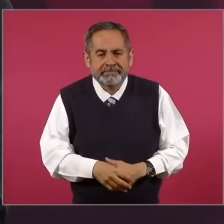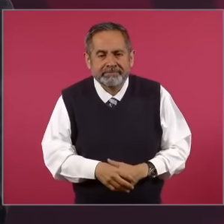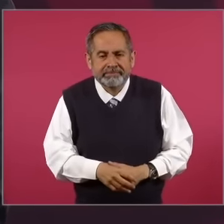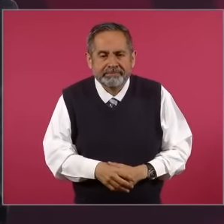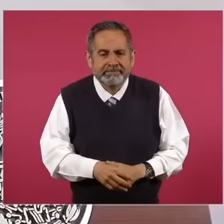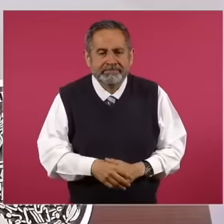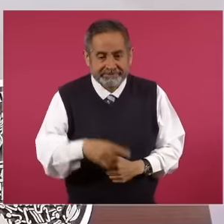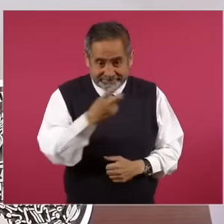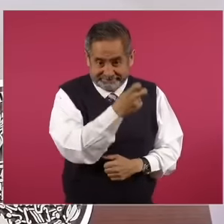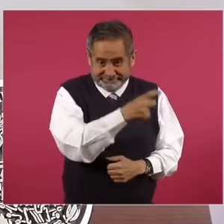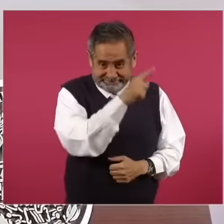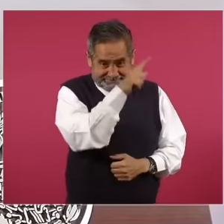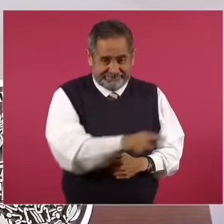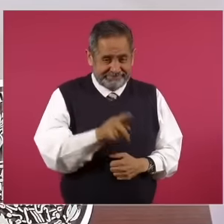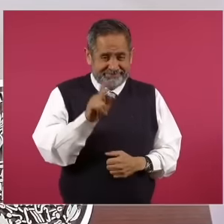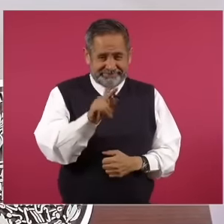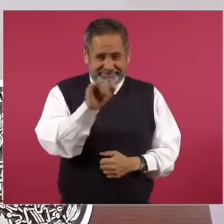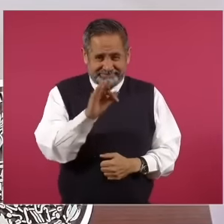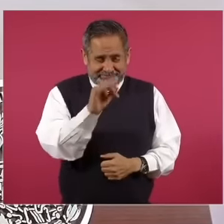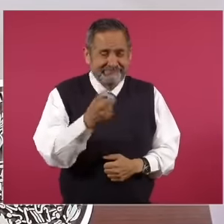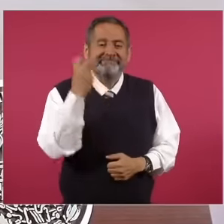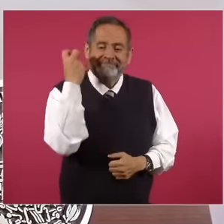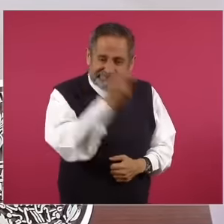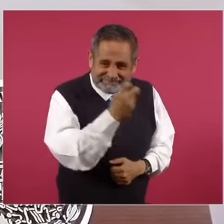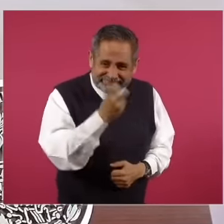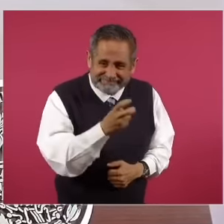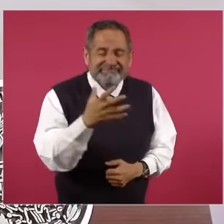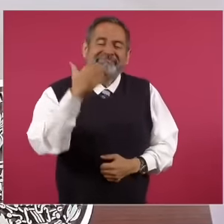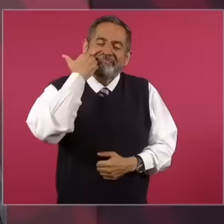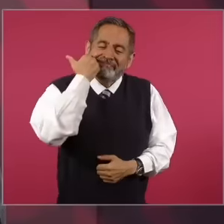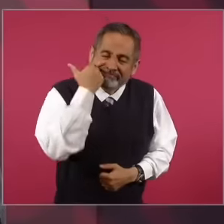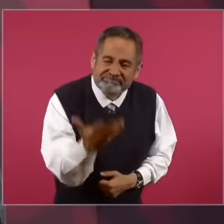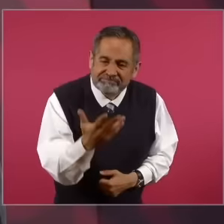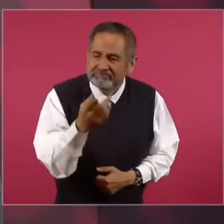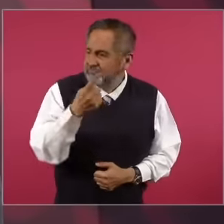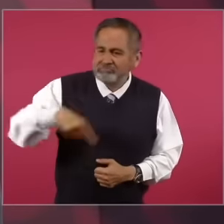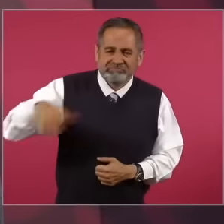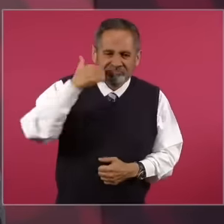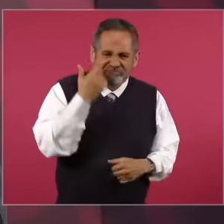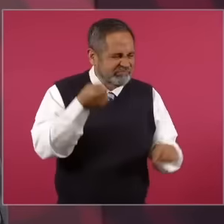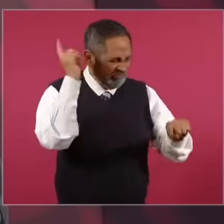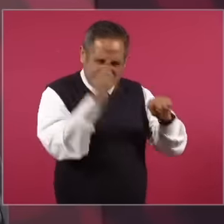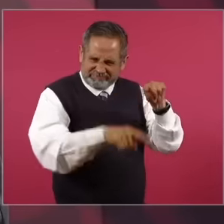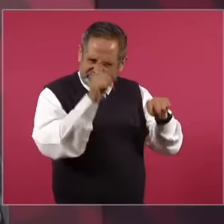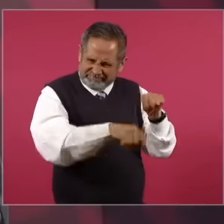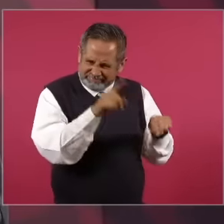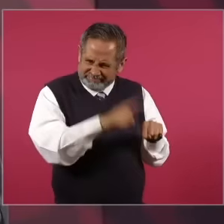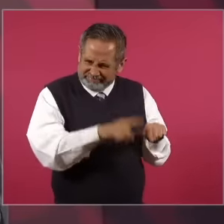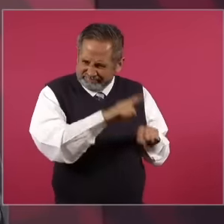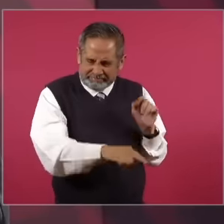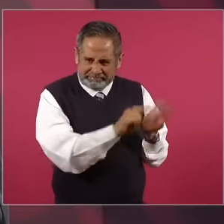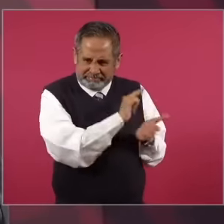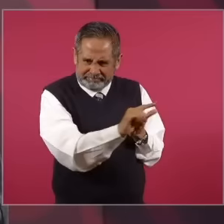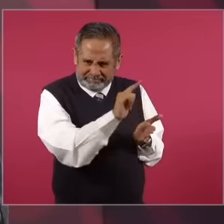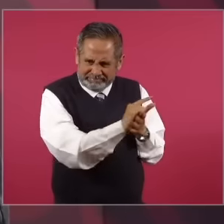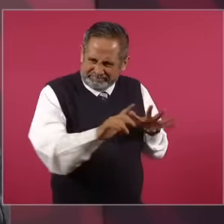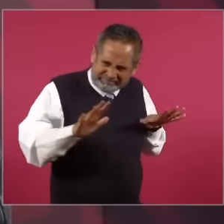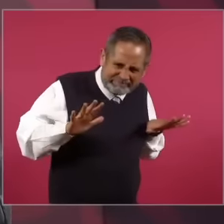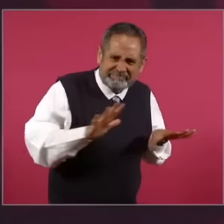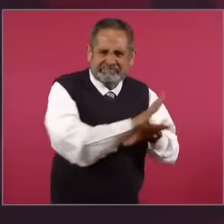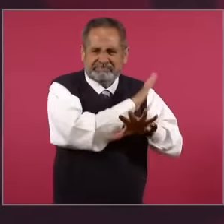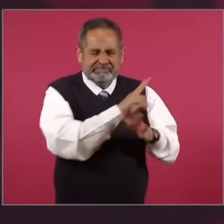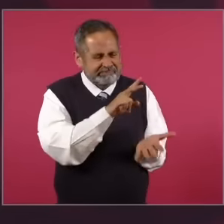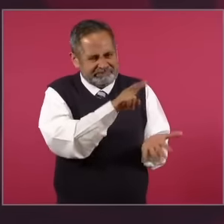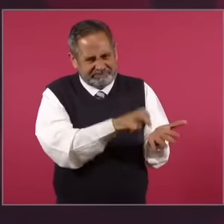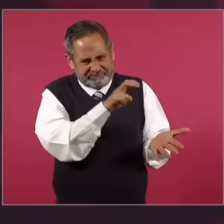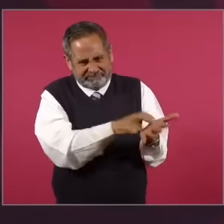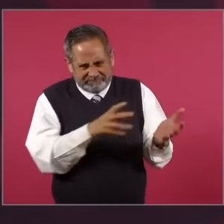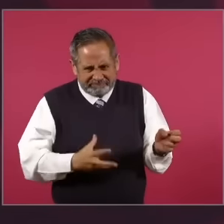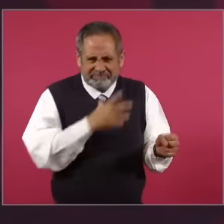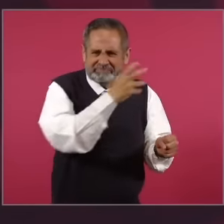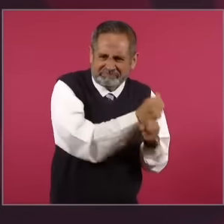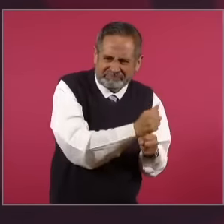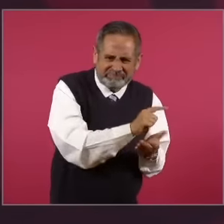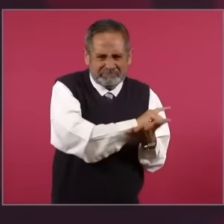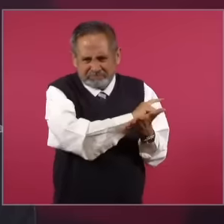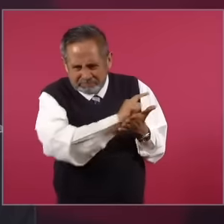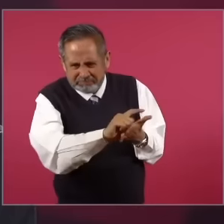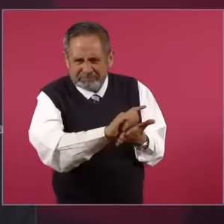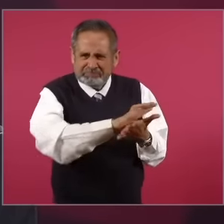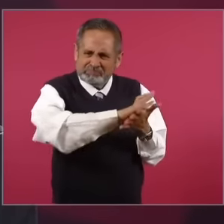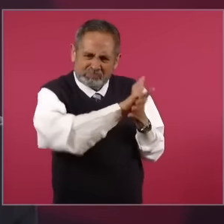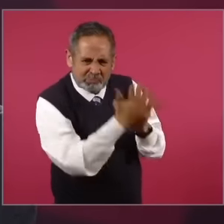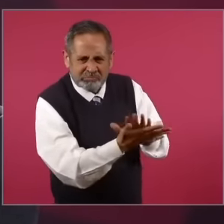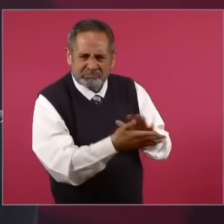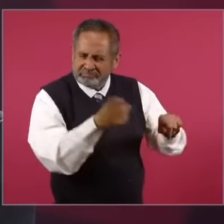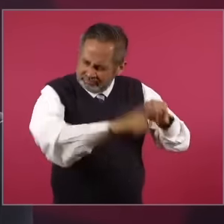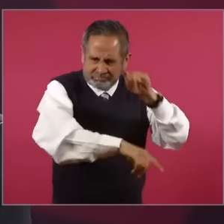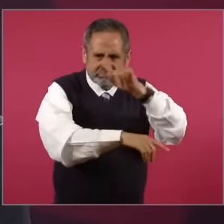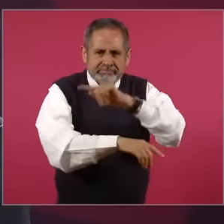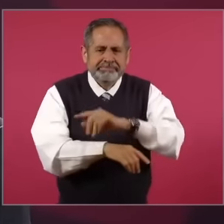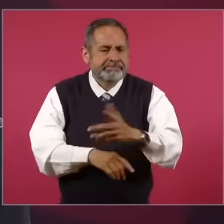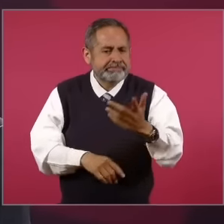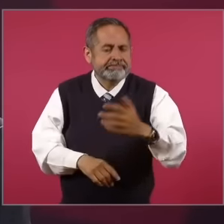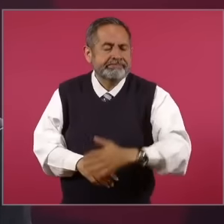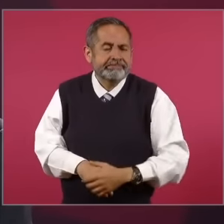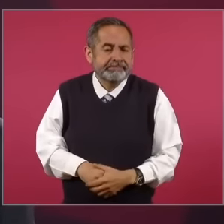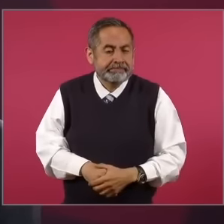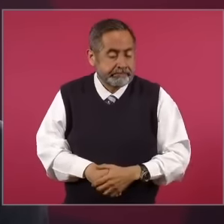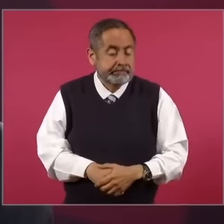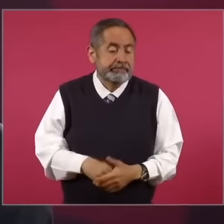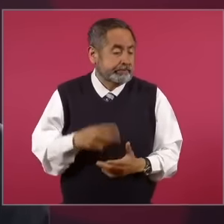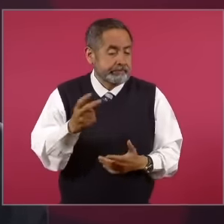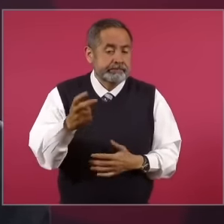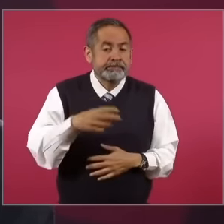that is the one we want to clean reform purify then Yesterday was a